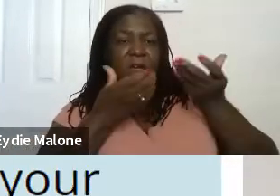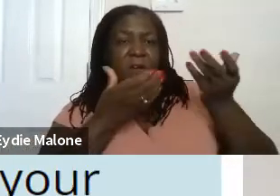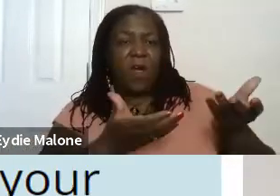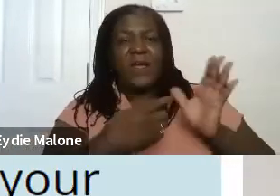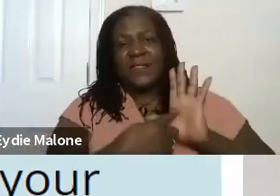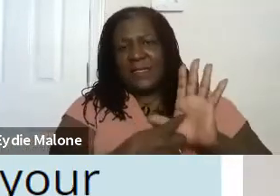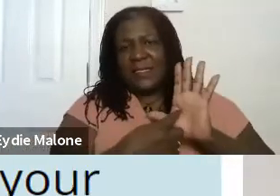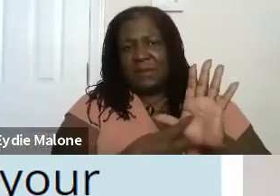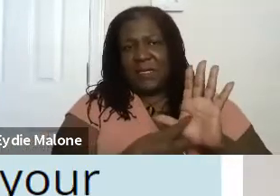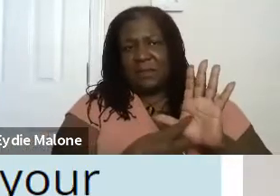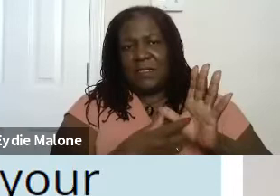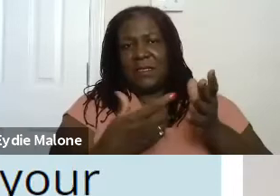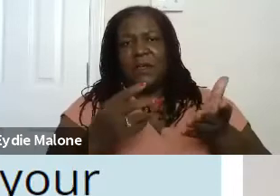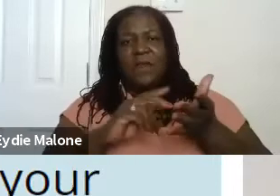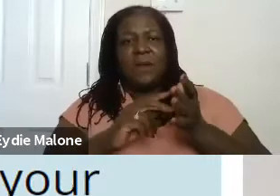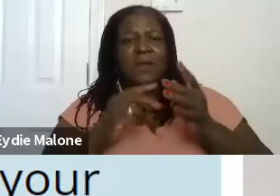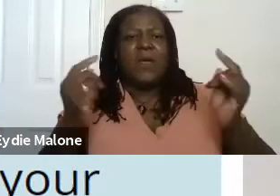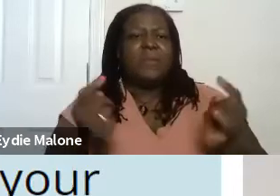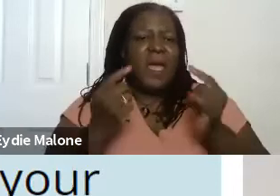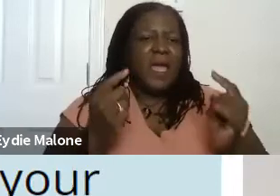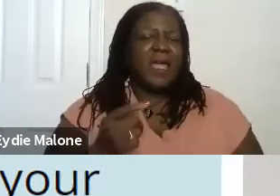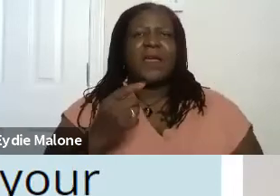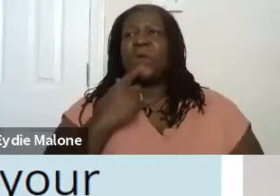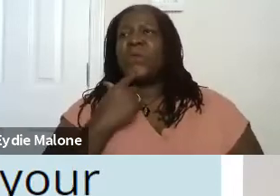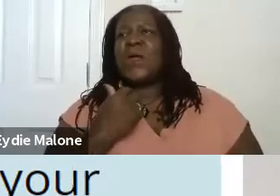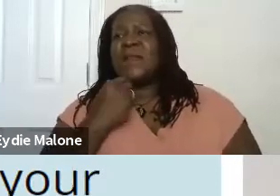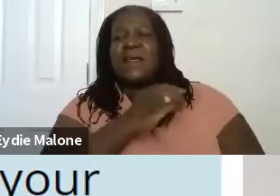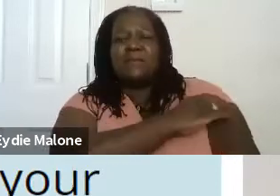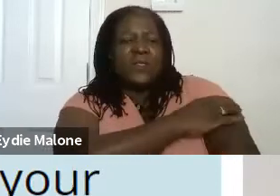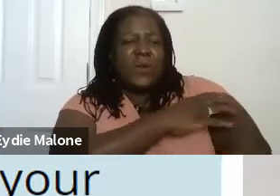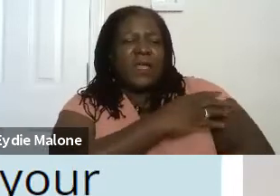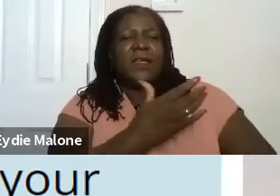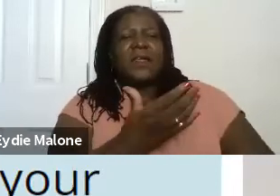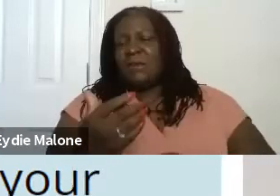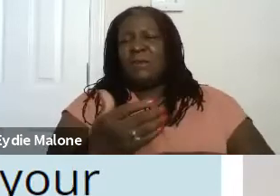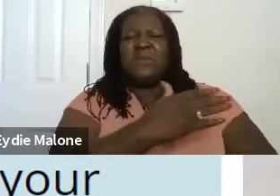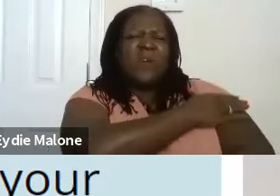get pain, redness and swelling in your arm. And that's the most common phenomenon. Some